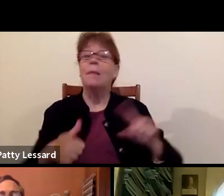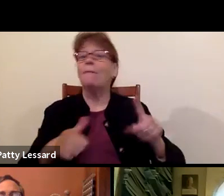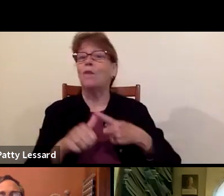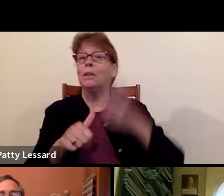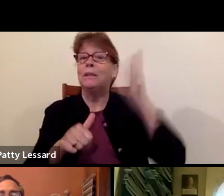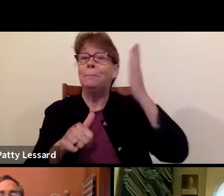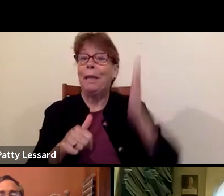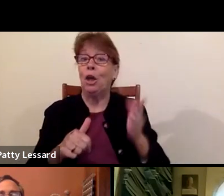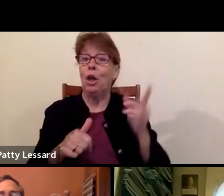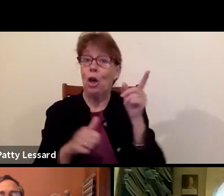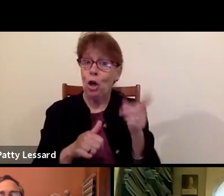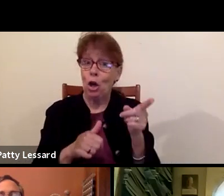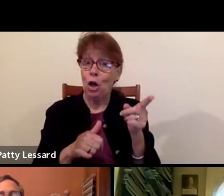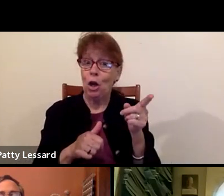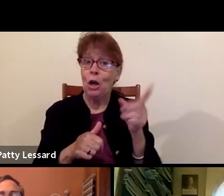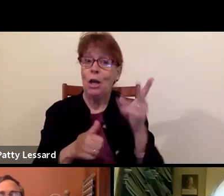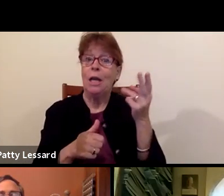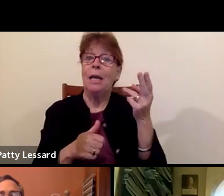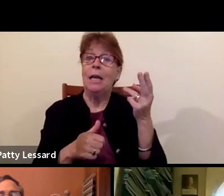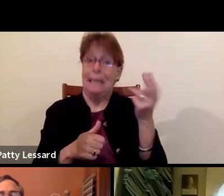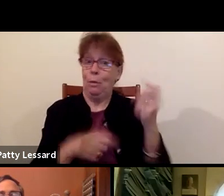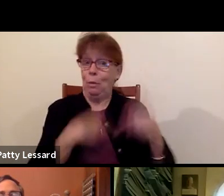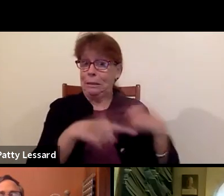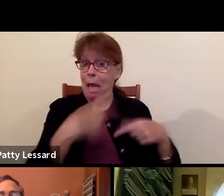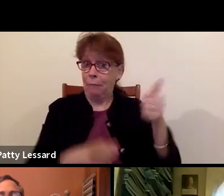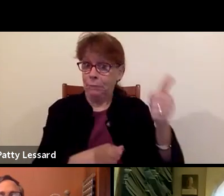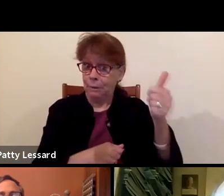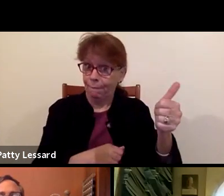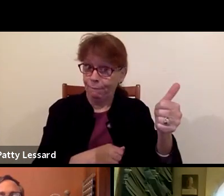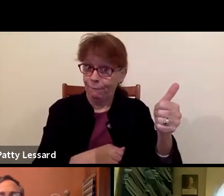we're going to conduct this. As you can see, we have one